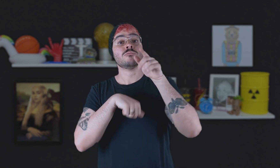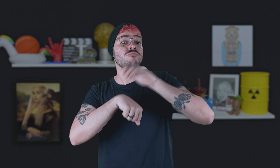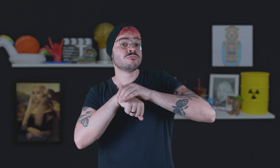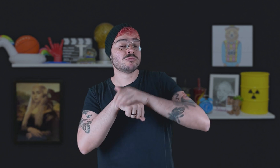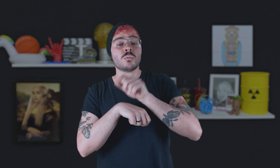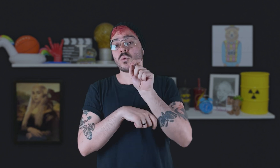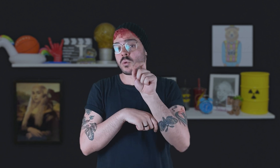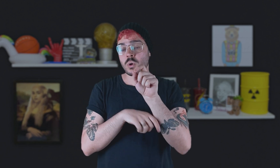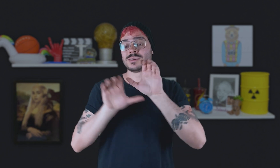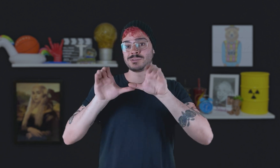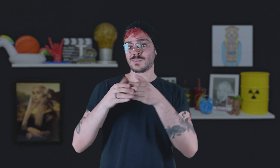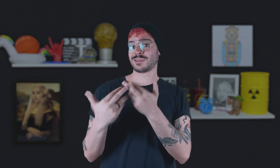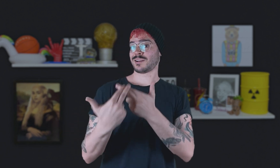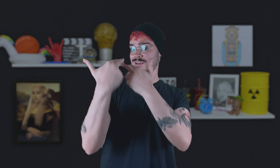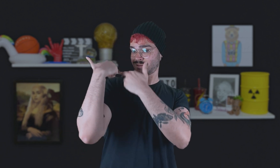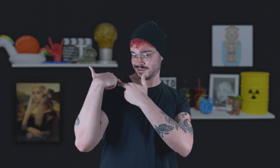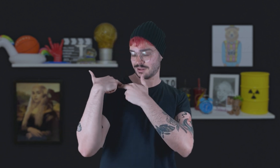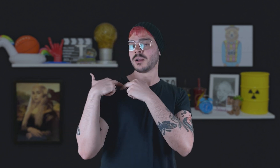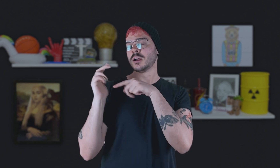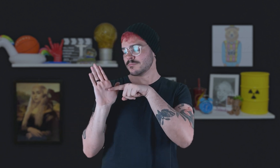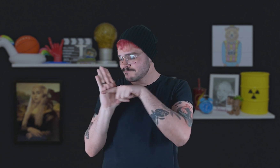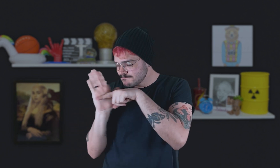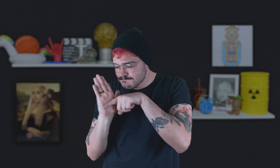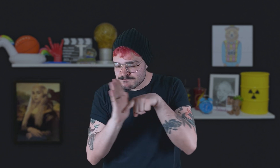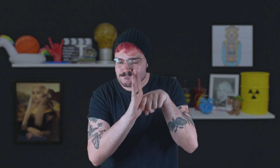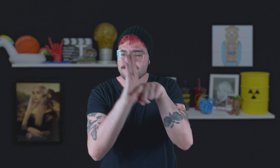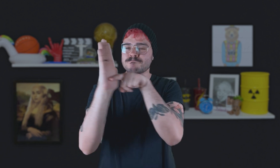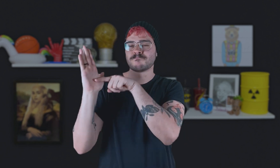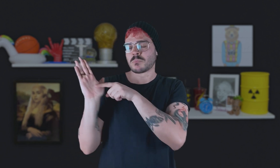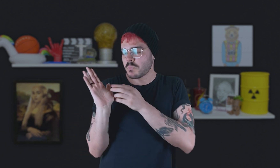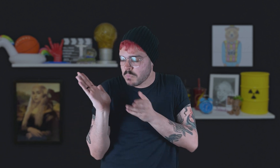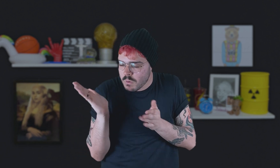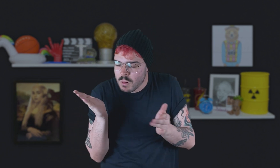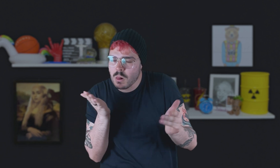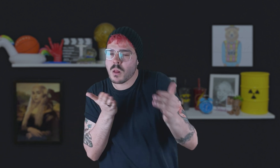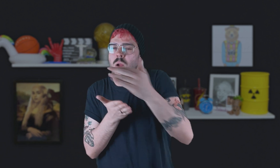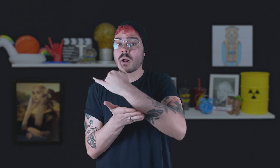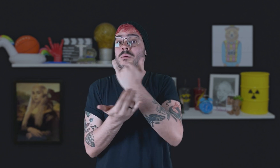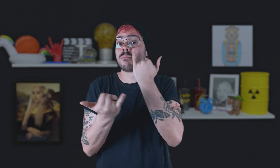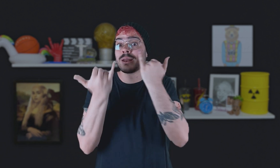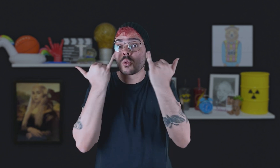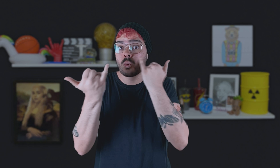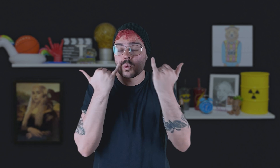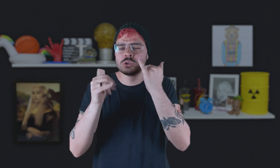they were responsible for collecting and analyzing information